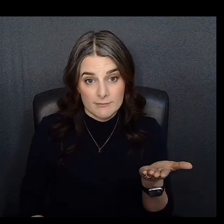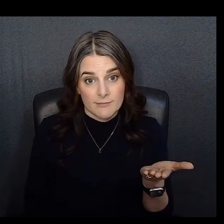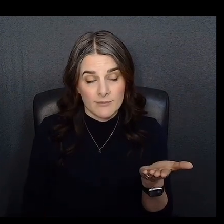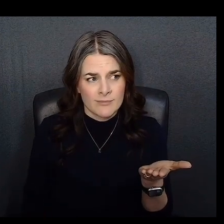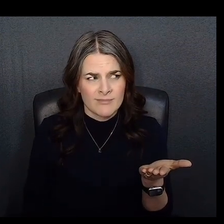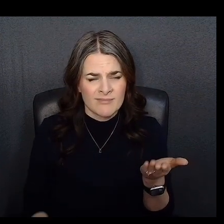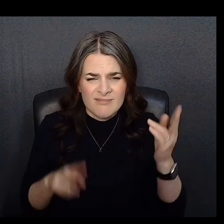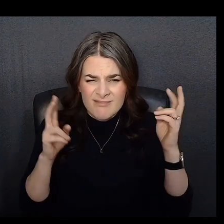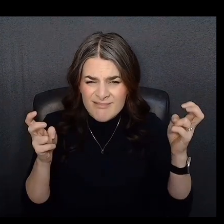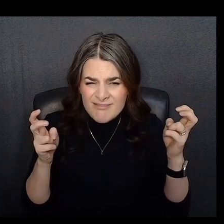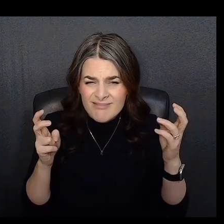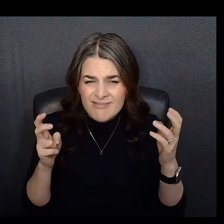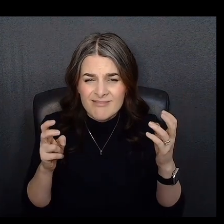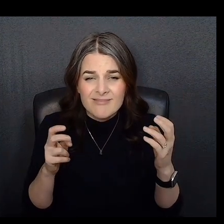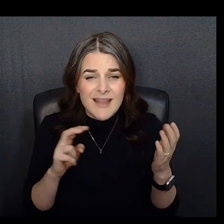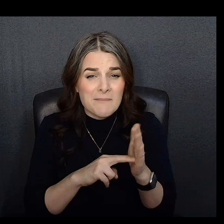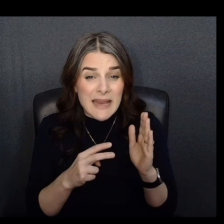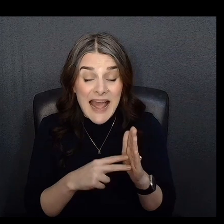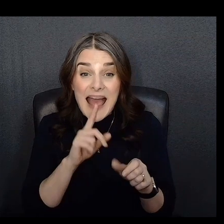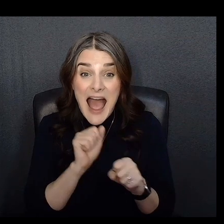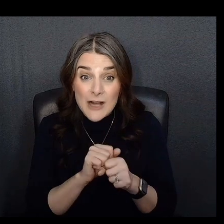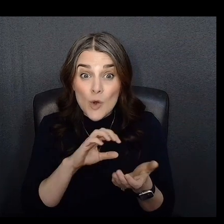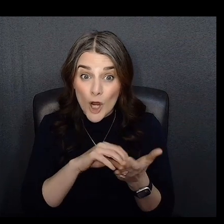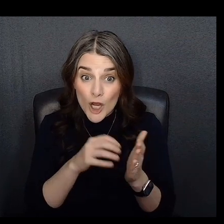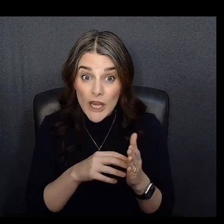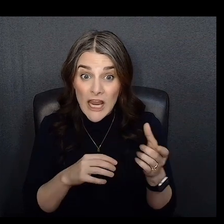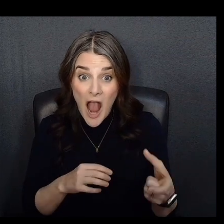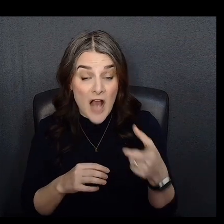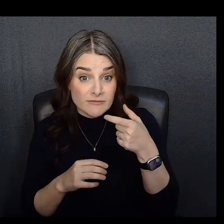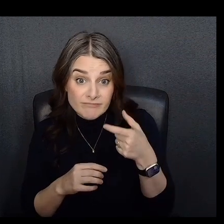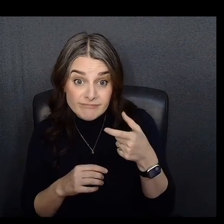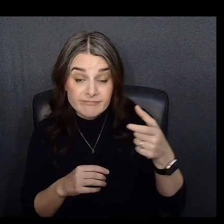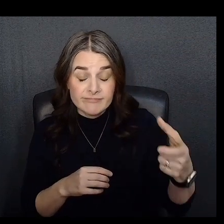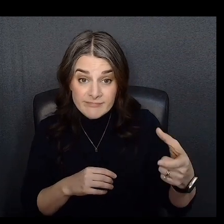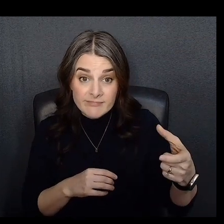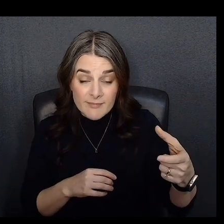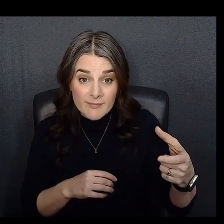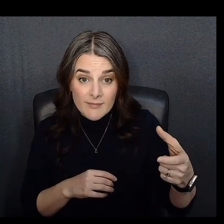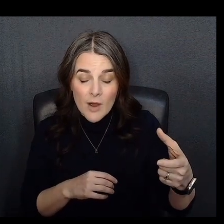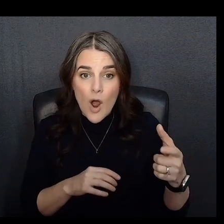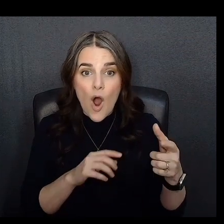Does it mean that it a bite of somebody's actual cookie, or is this referring to an instance